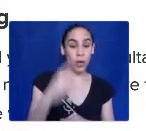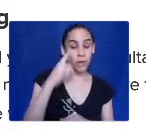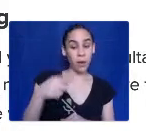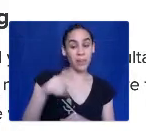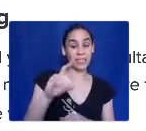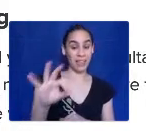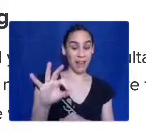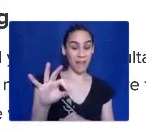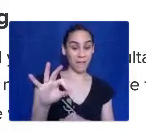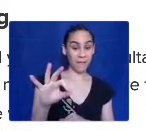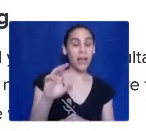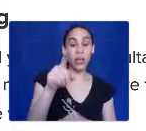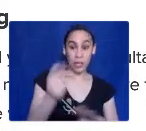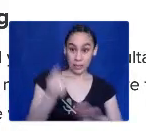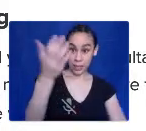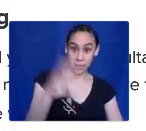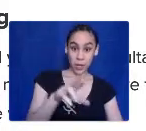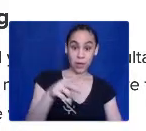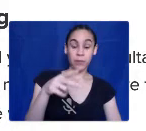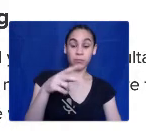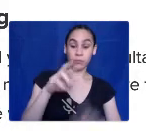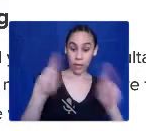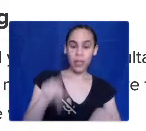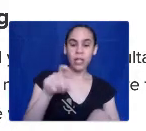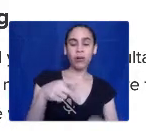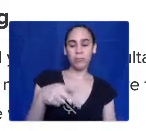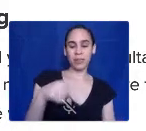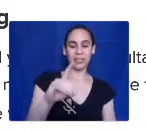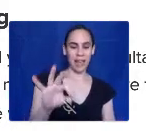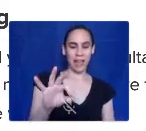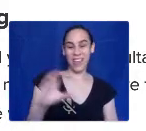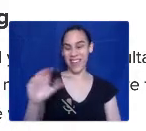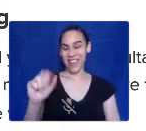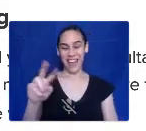for the most part or a plain text version right and canva i don't think does that's plain text so